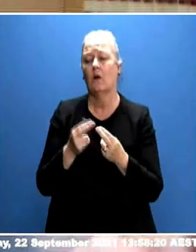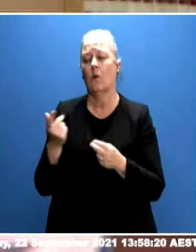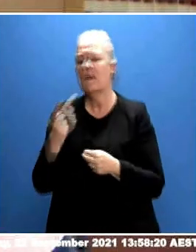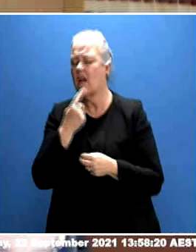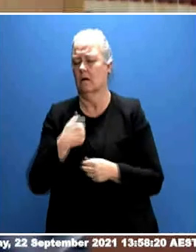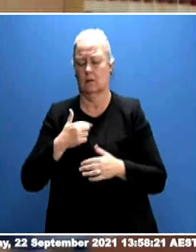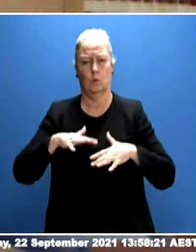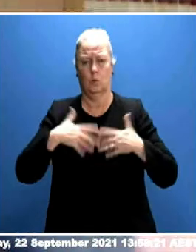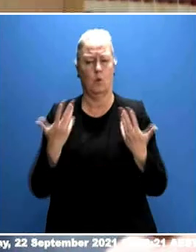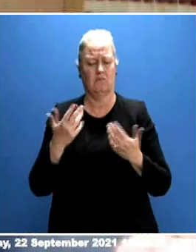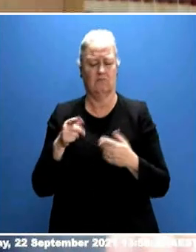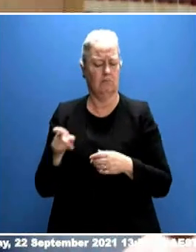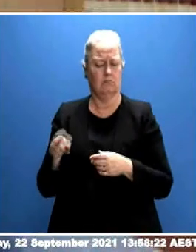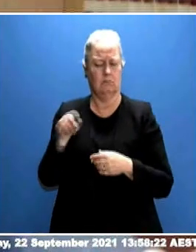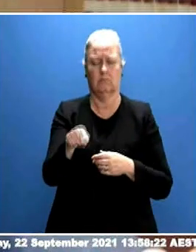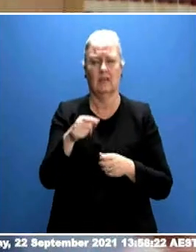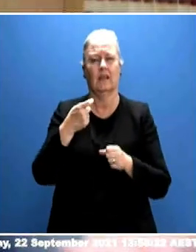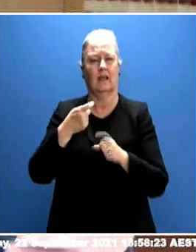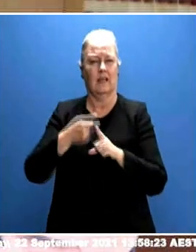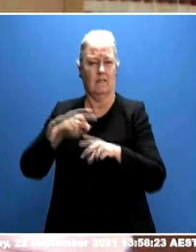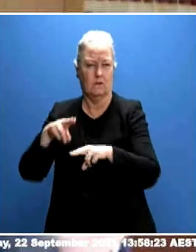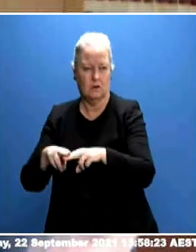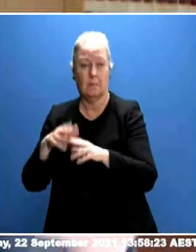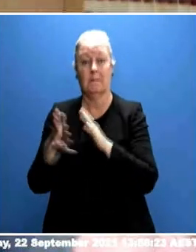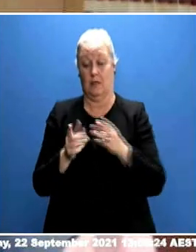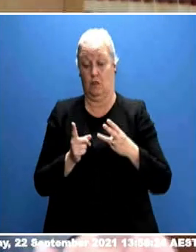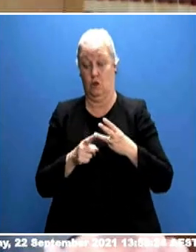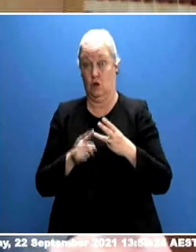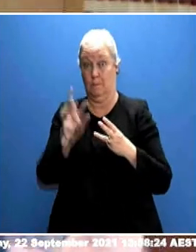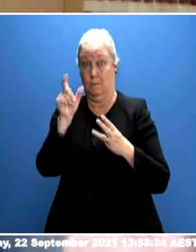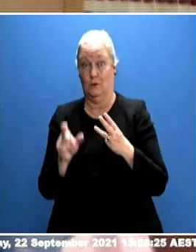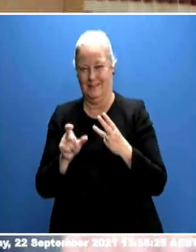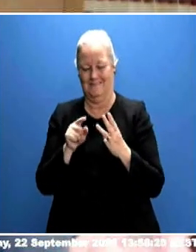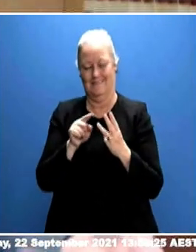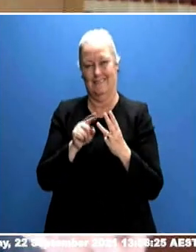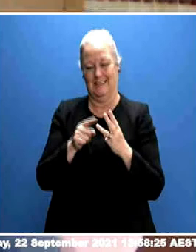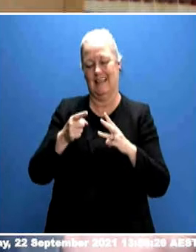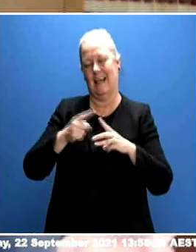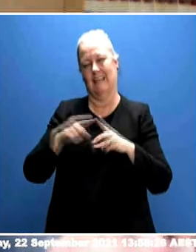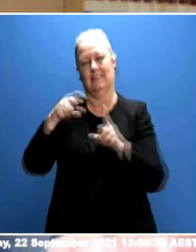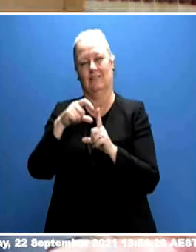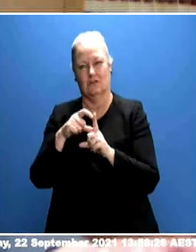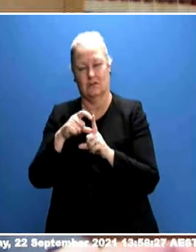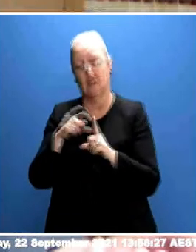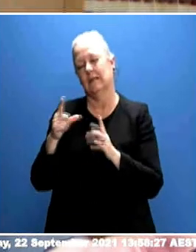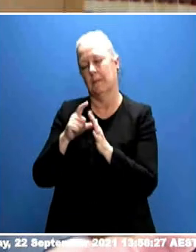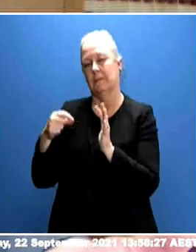French, and so that leaves the third person to be that executive director able to do that reconsideration.